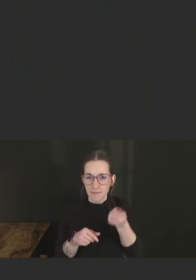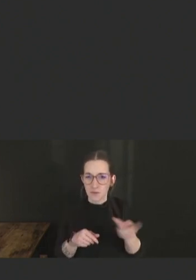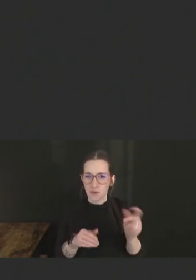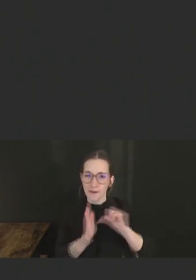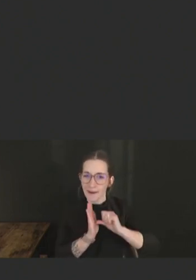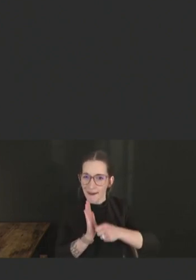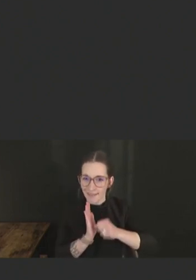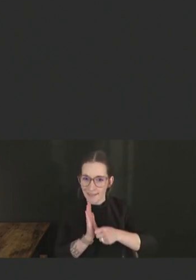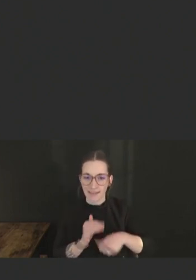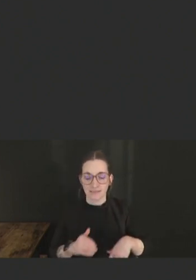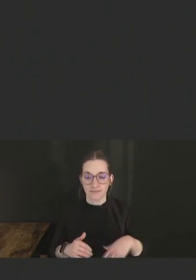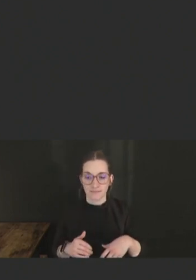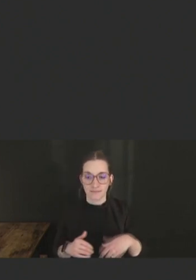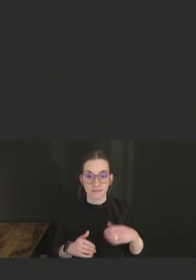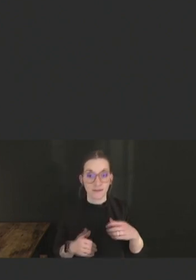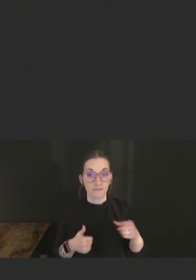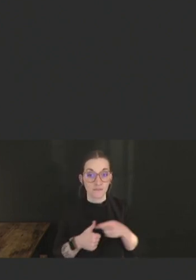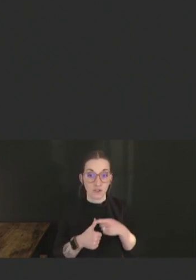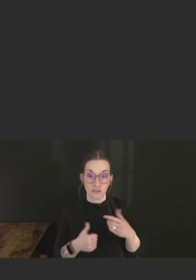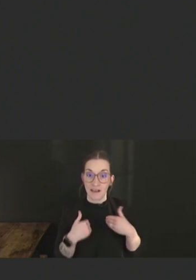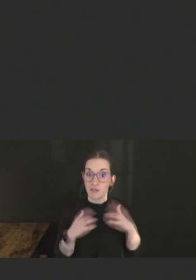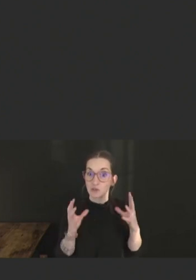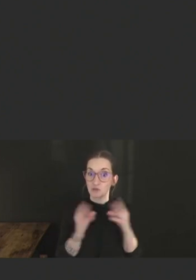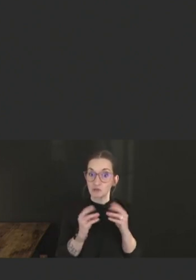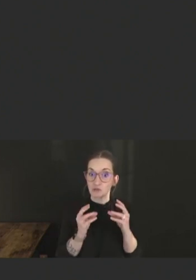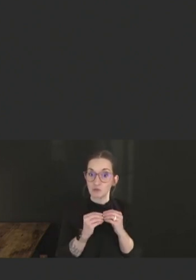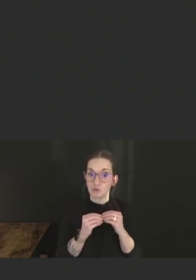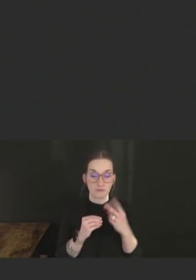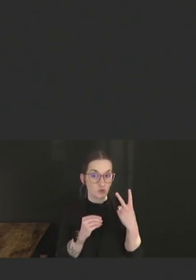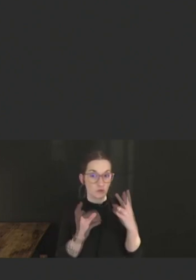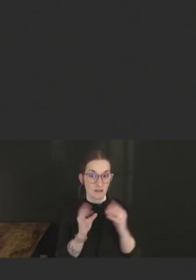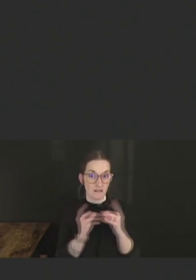First, we have two conferences that are upcoming.